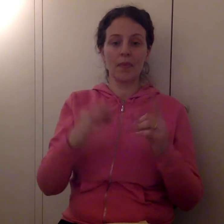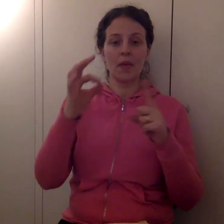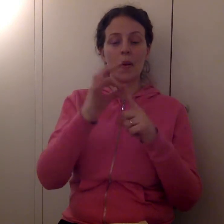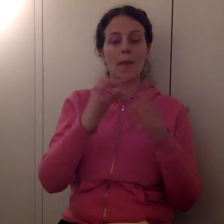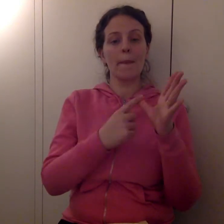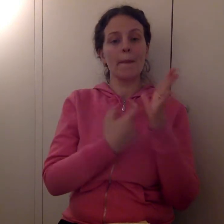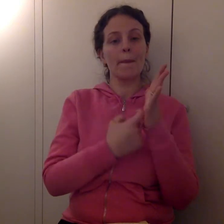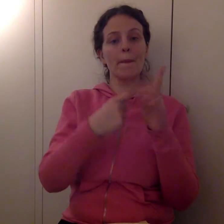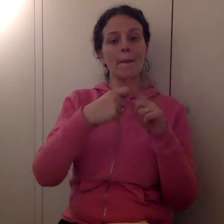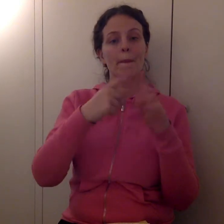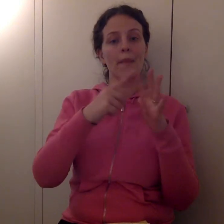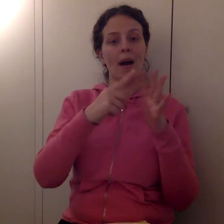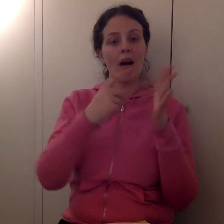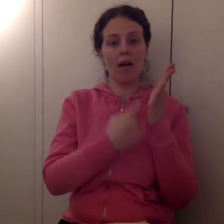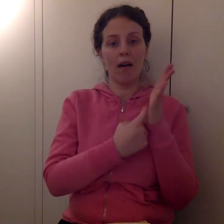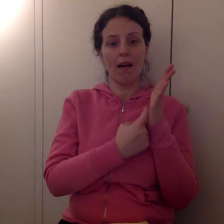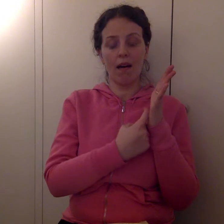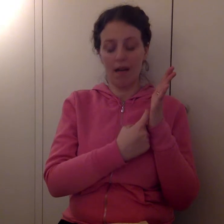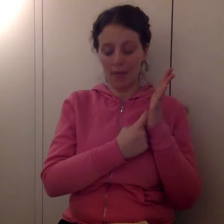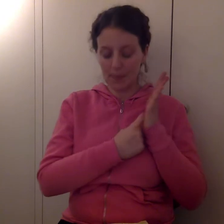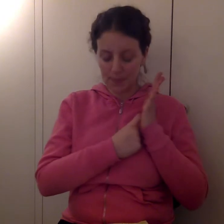PARKER